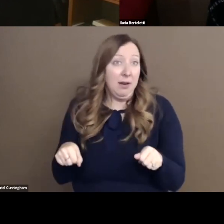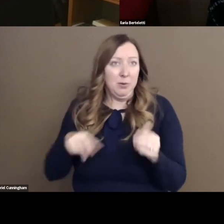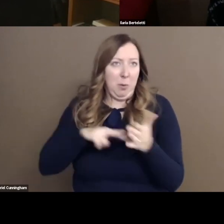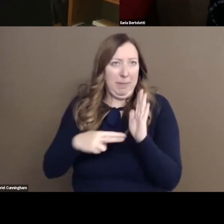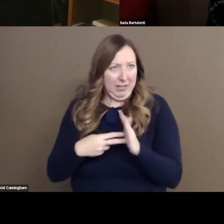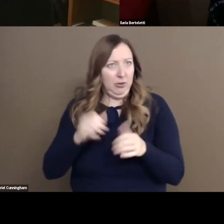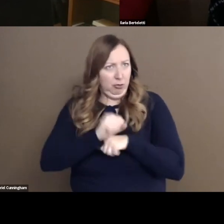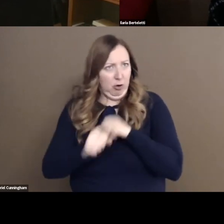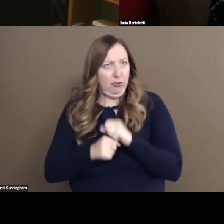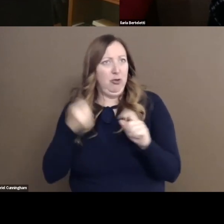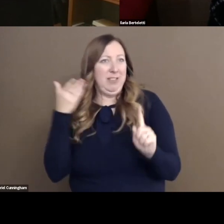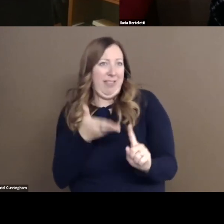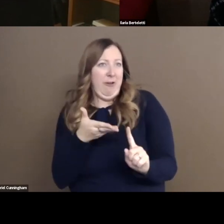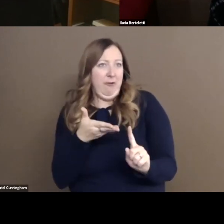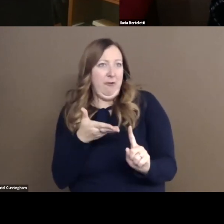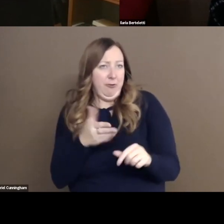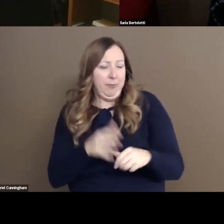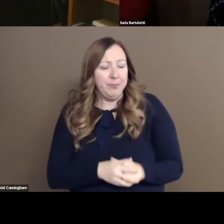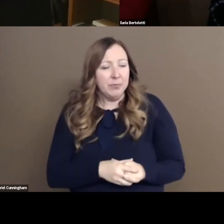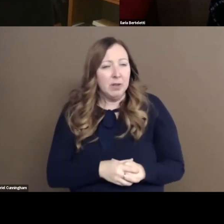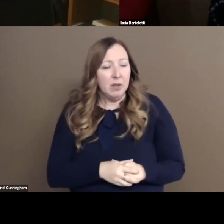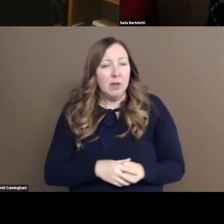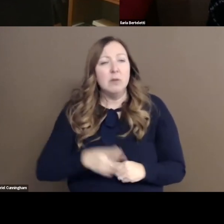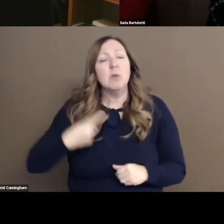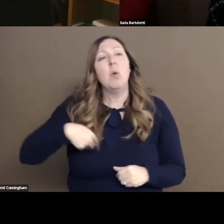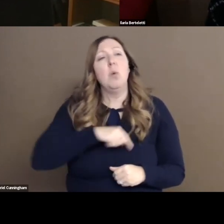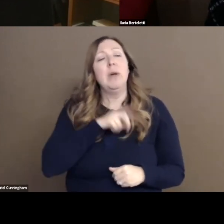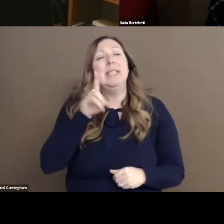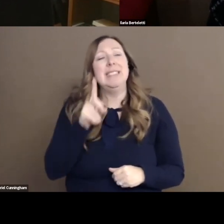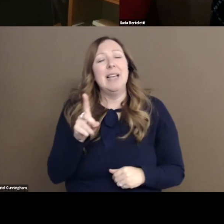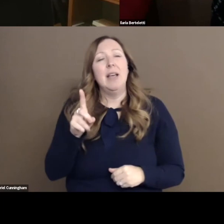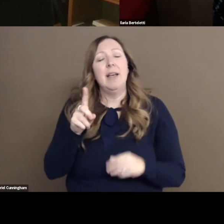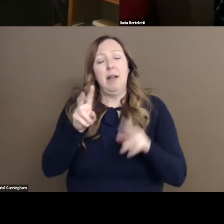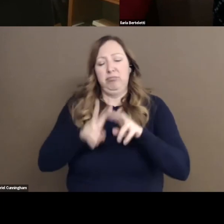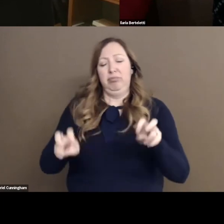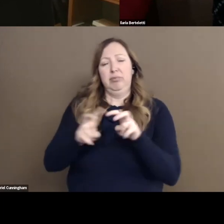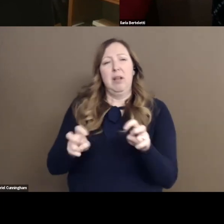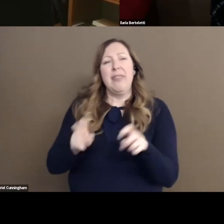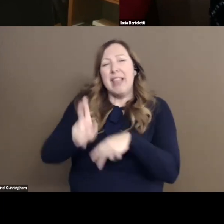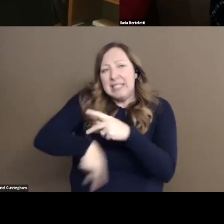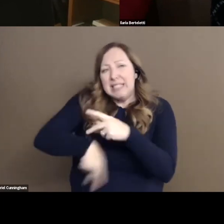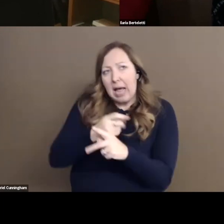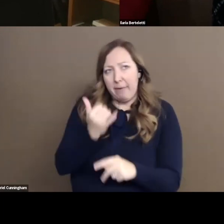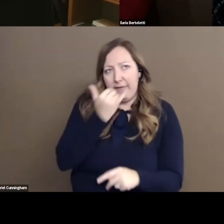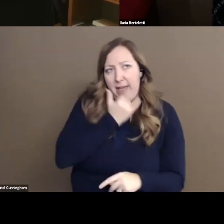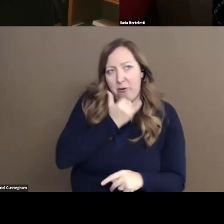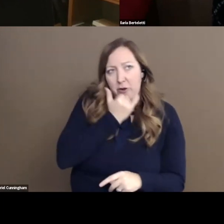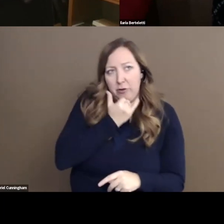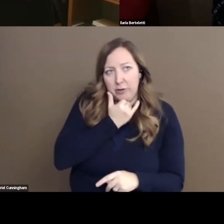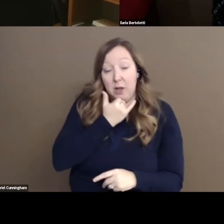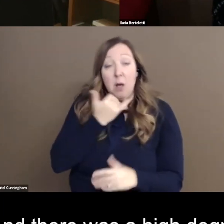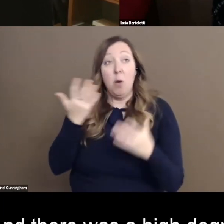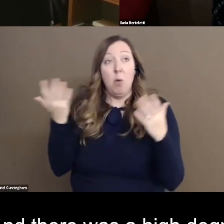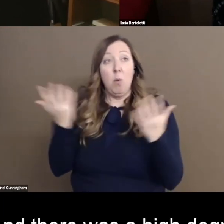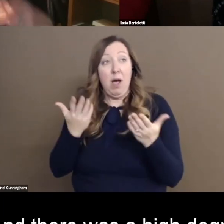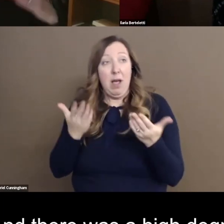types of errors and and correlation between which items were easy and which